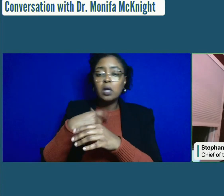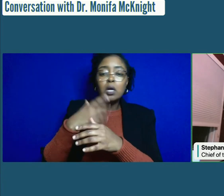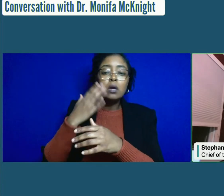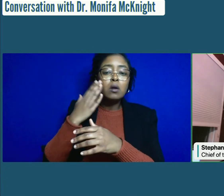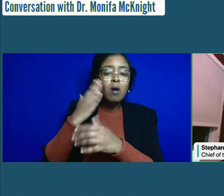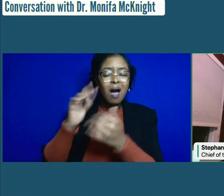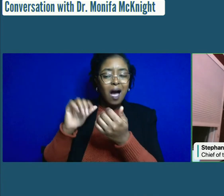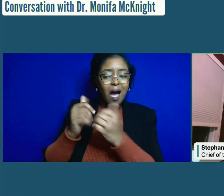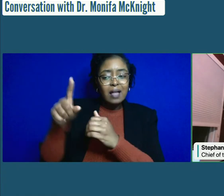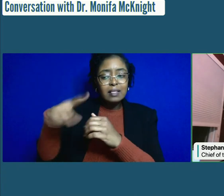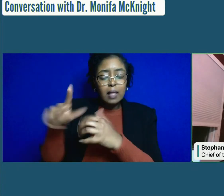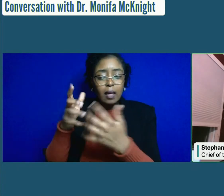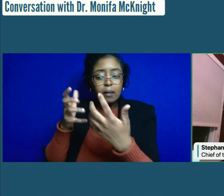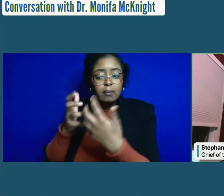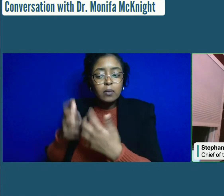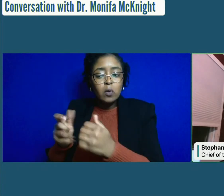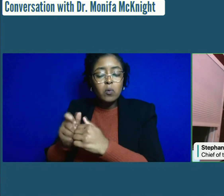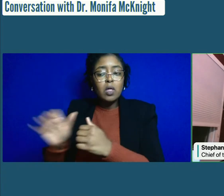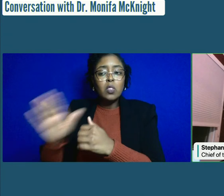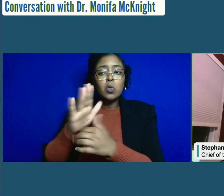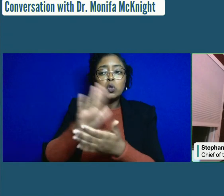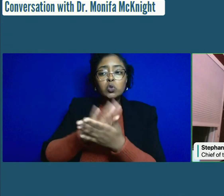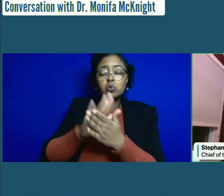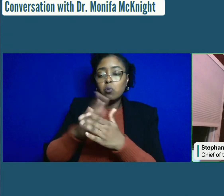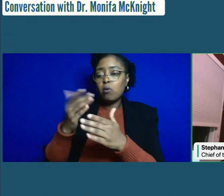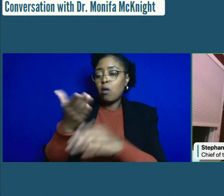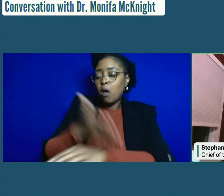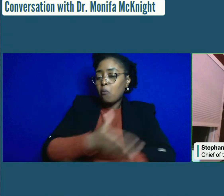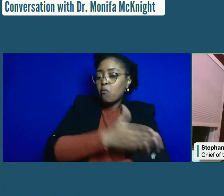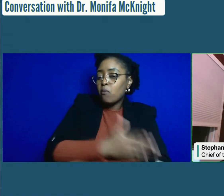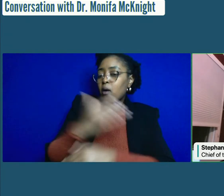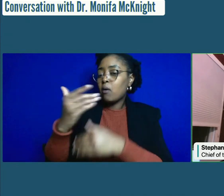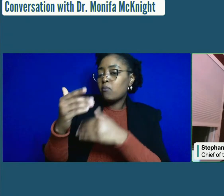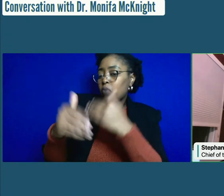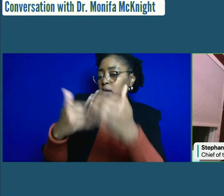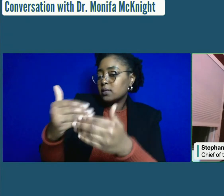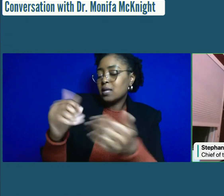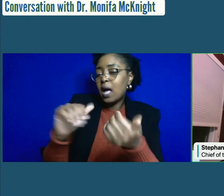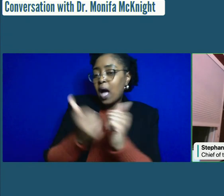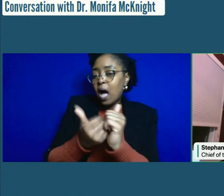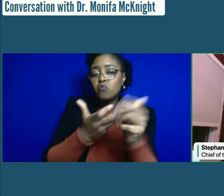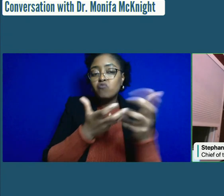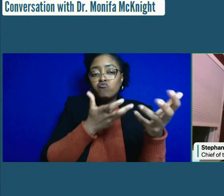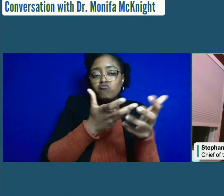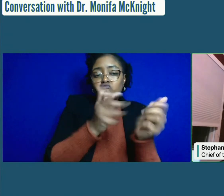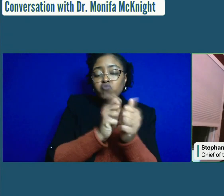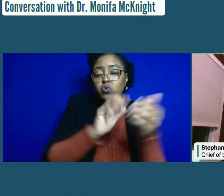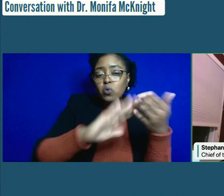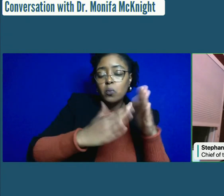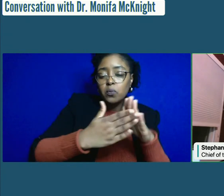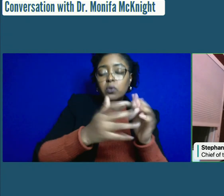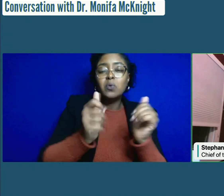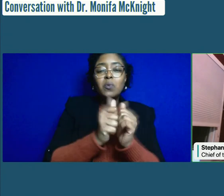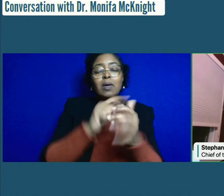analyzing their individual school based reports how they align with theirchoo